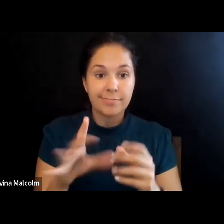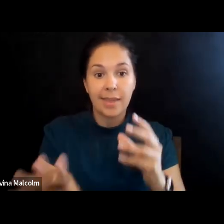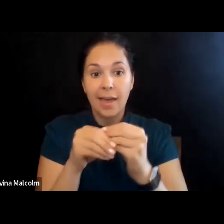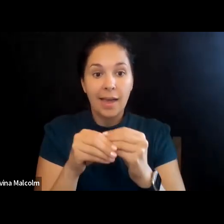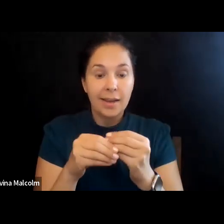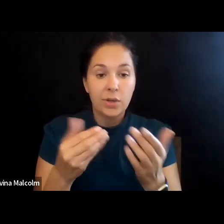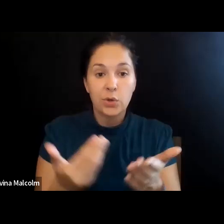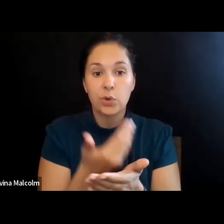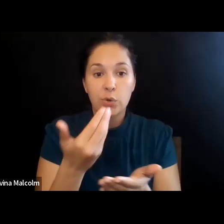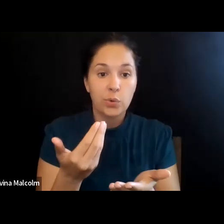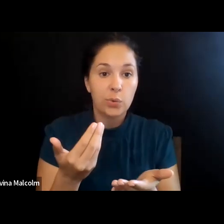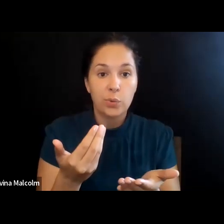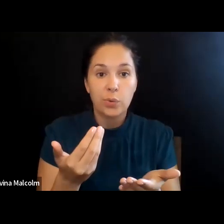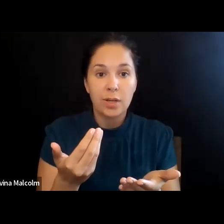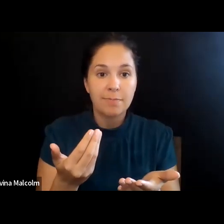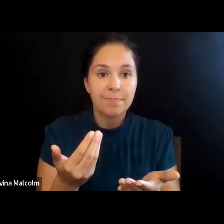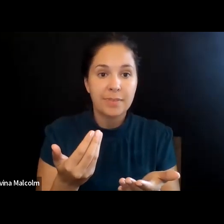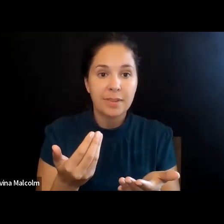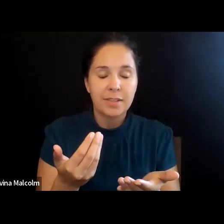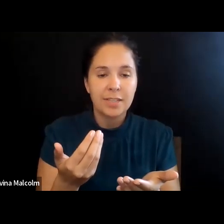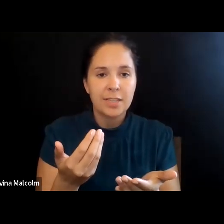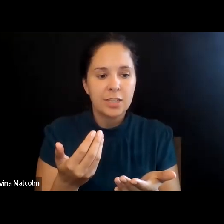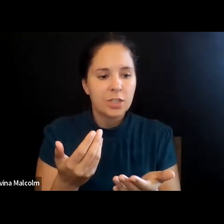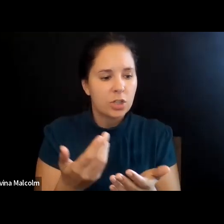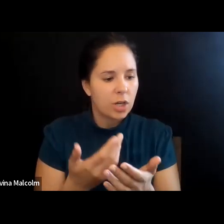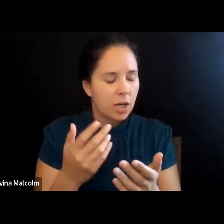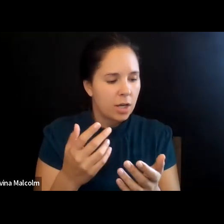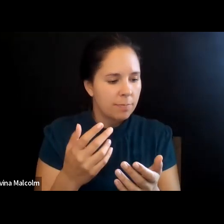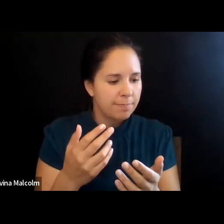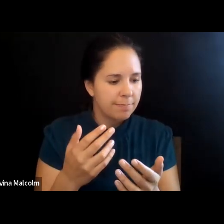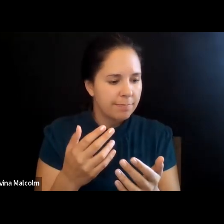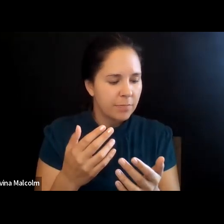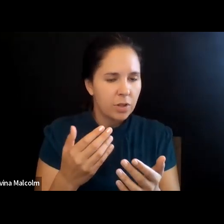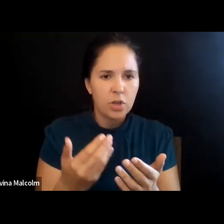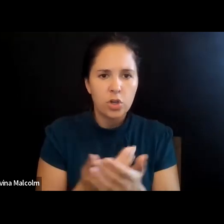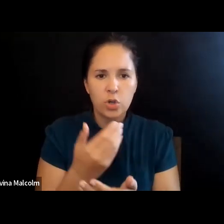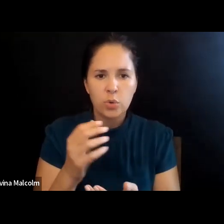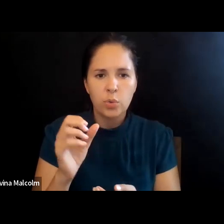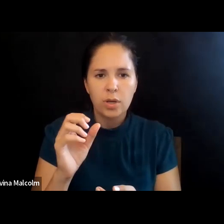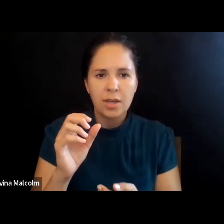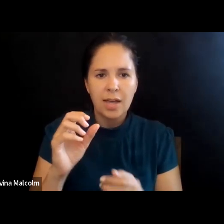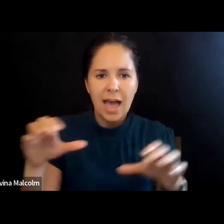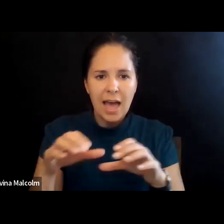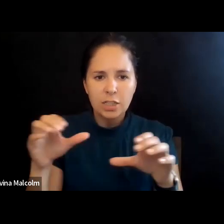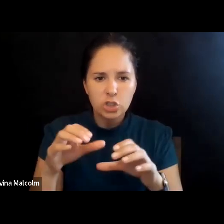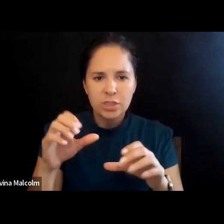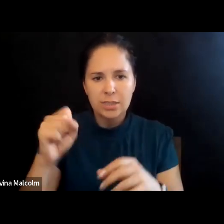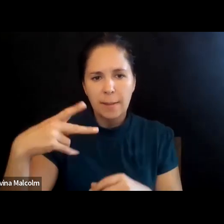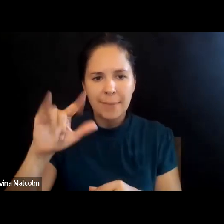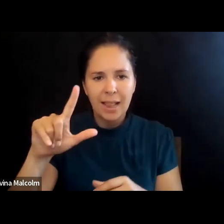all by itself because it is all by